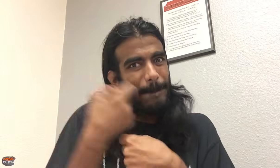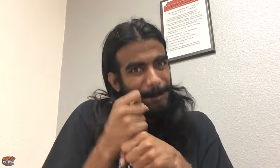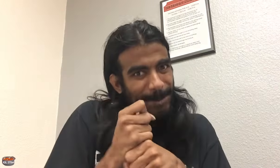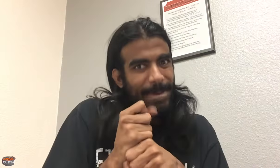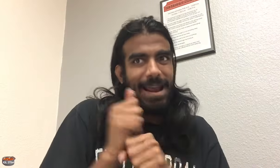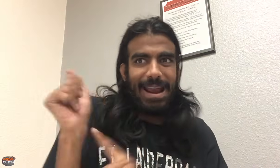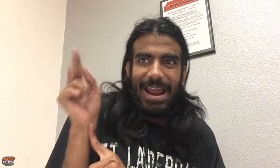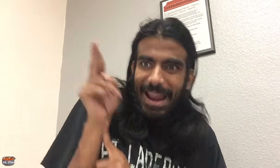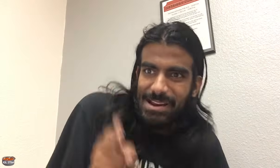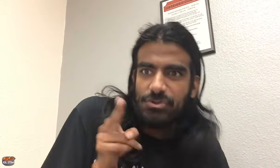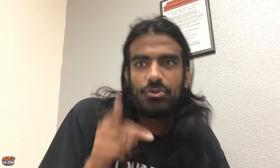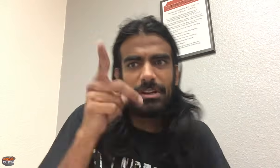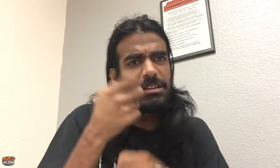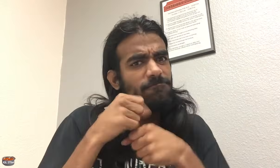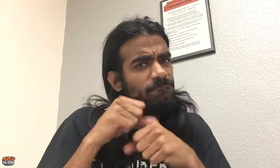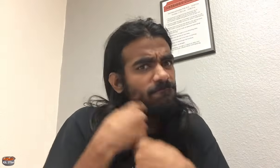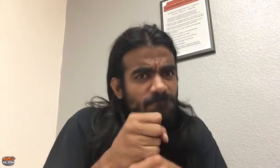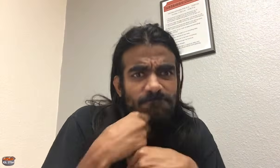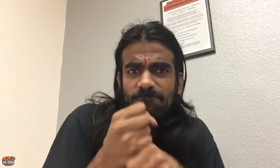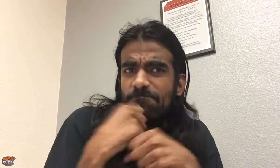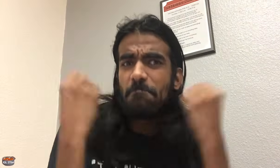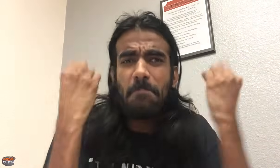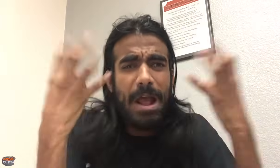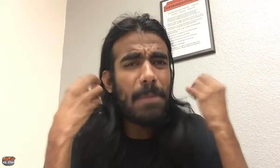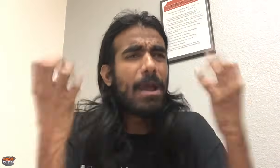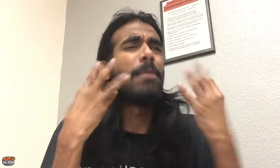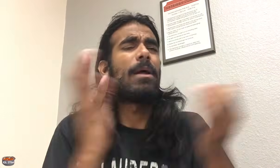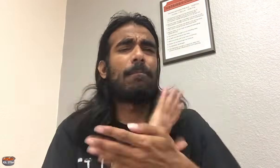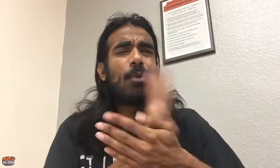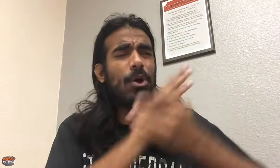That's important for history. He really made history with